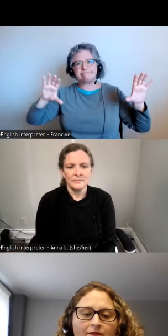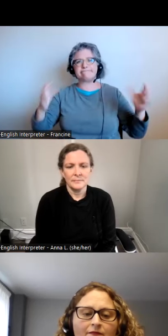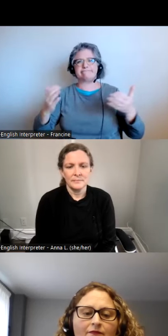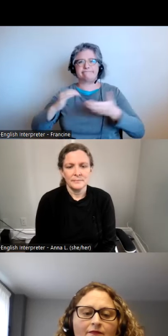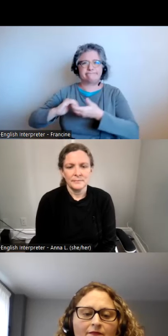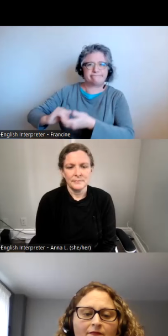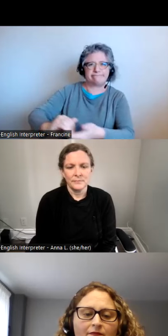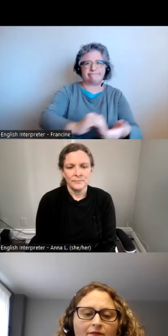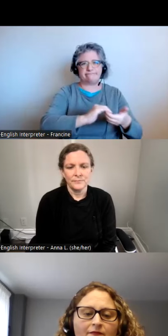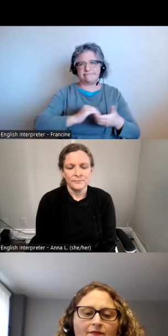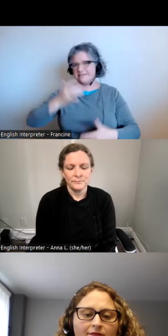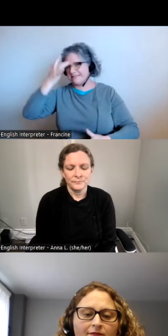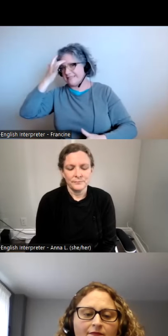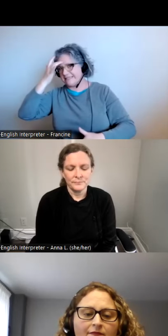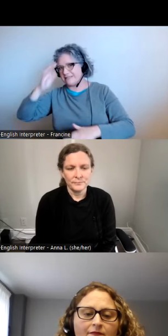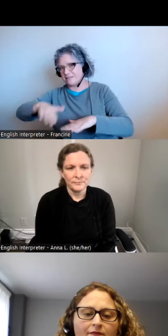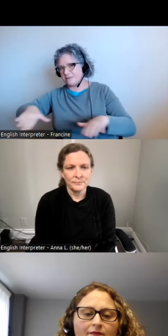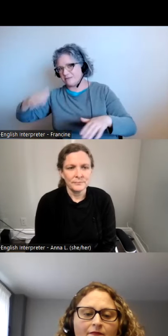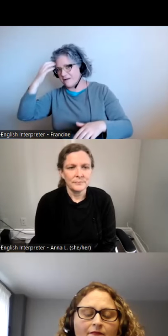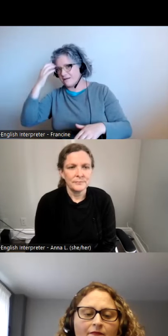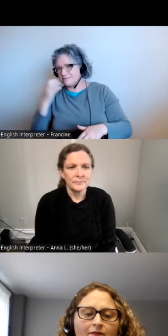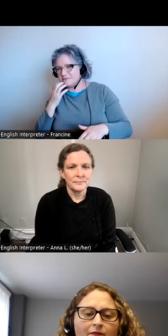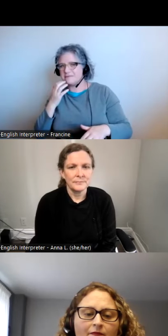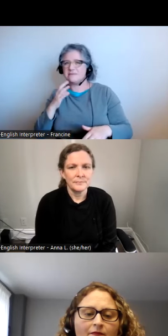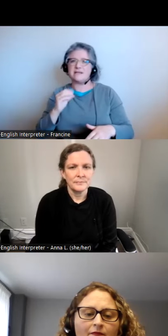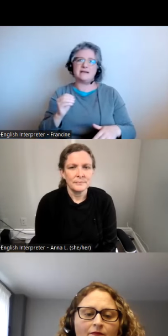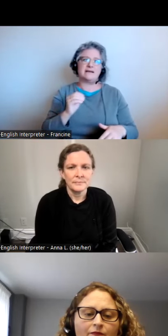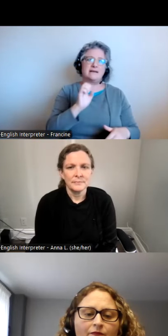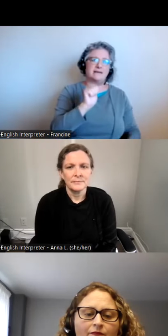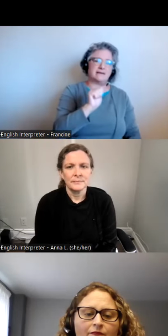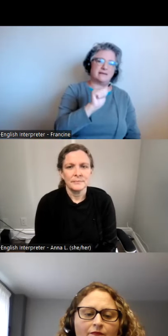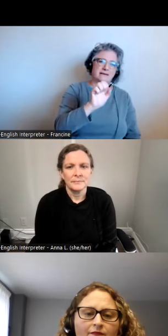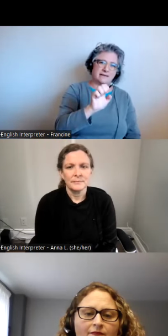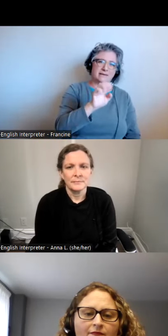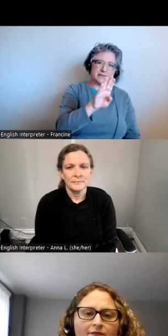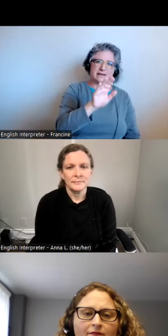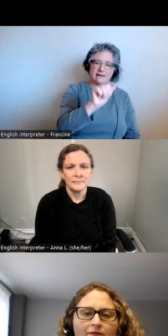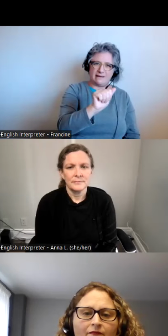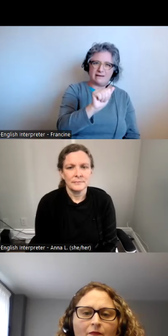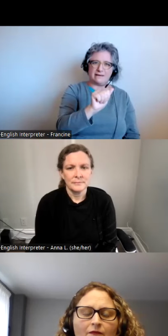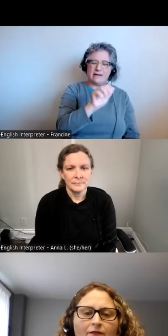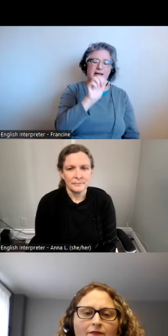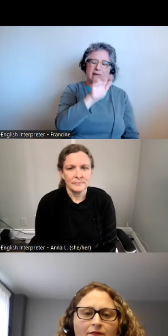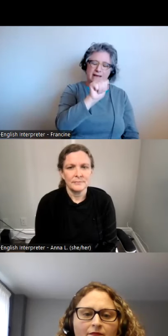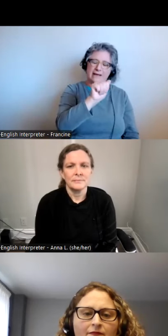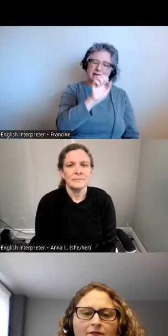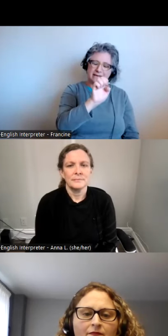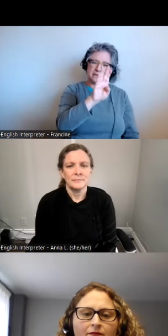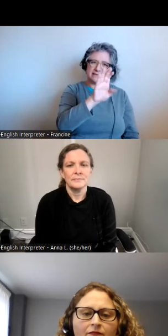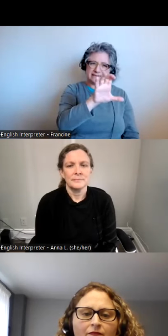up. So thank you, everyone, for attending to this session on collaborative effort between SickKids and the